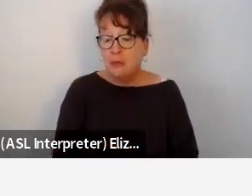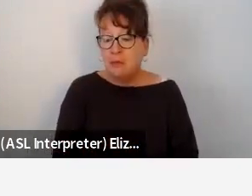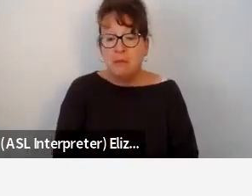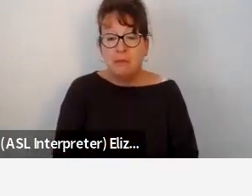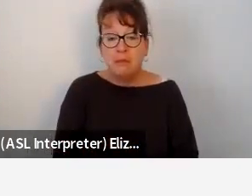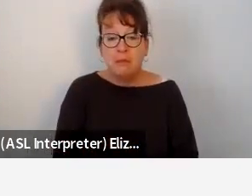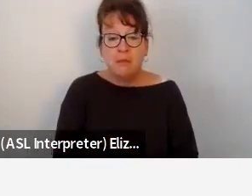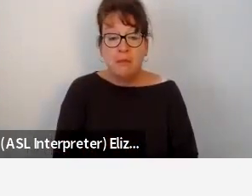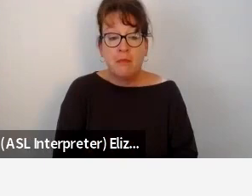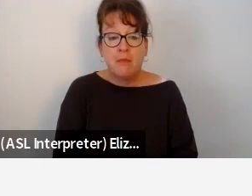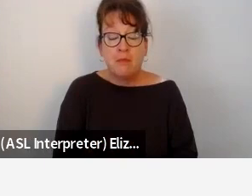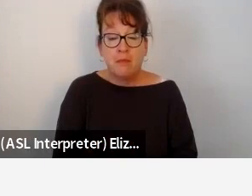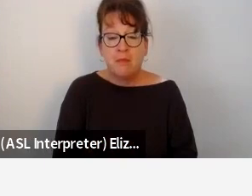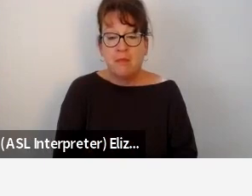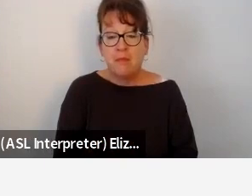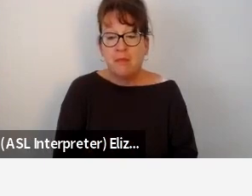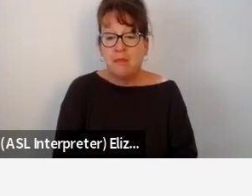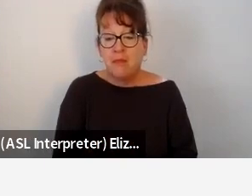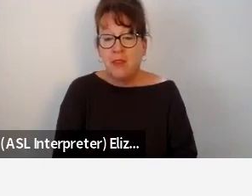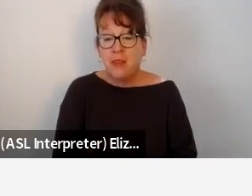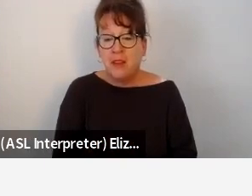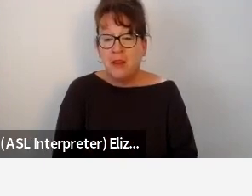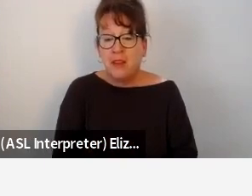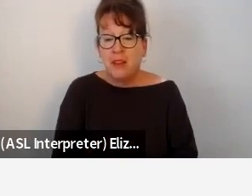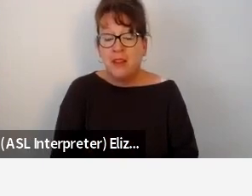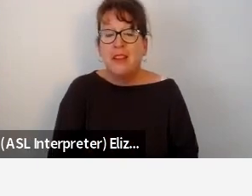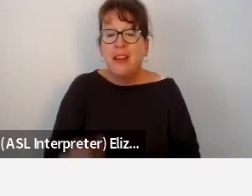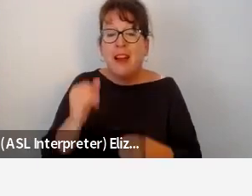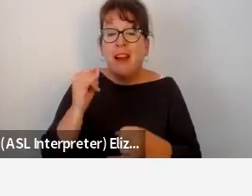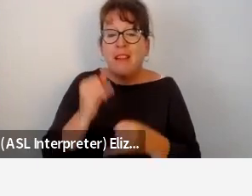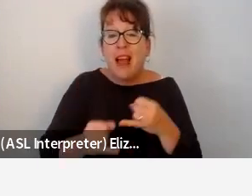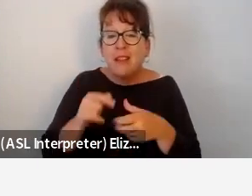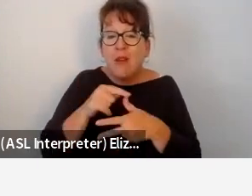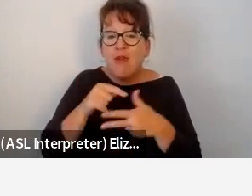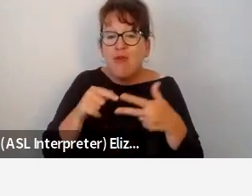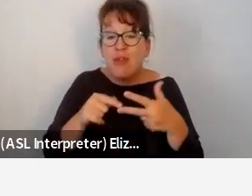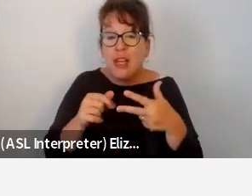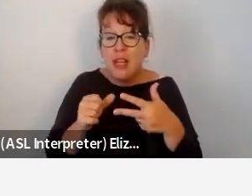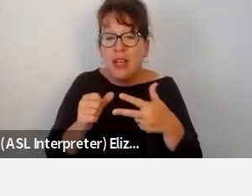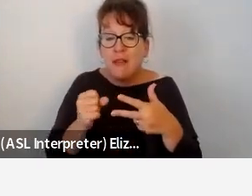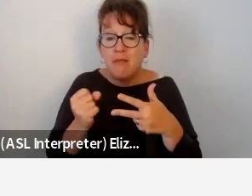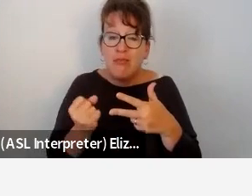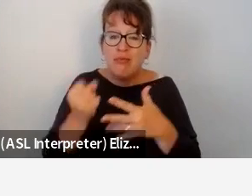or we can read your question either way.